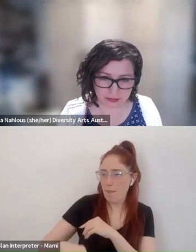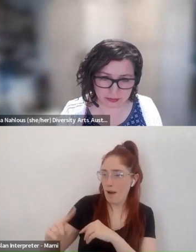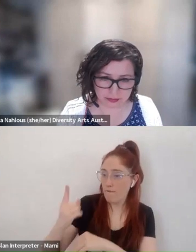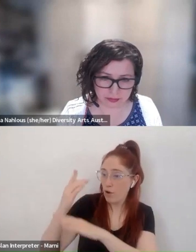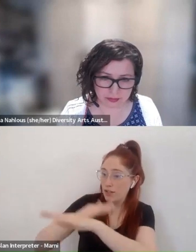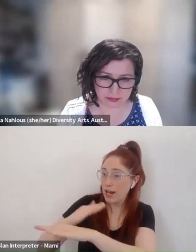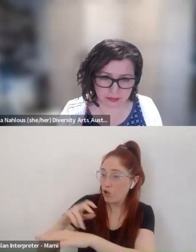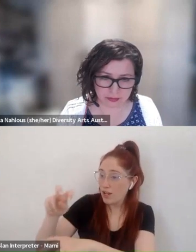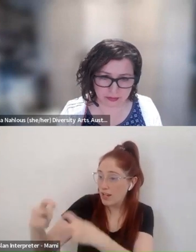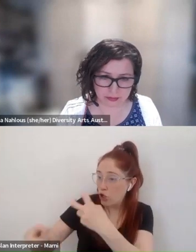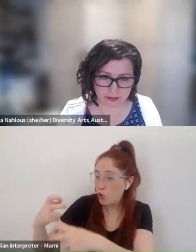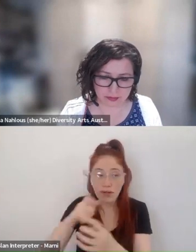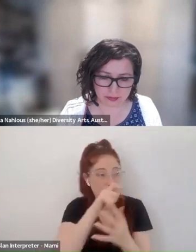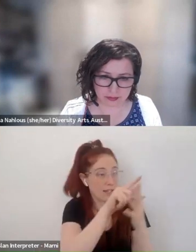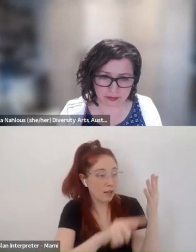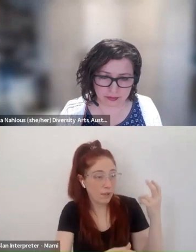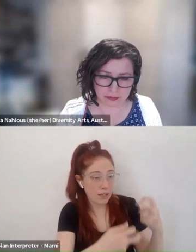we're dealing with referendum stuff at the moment, for